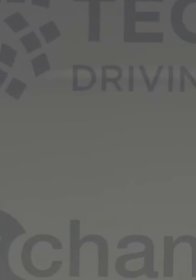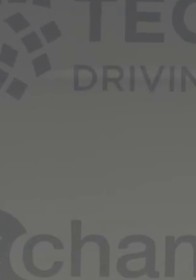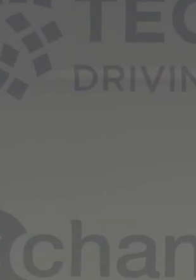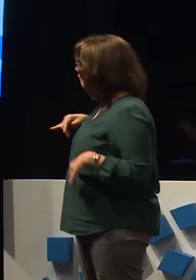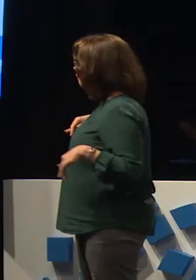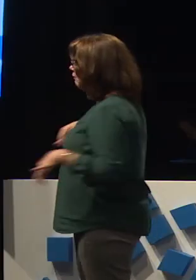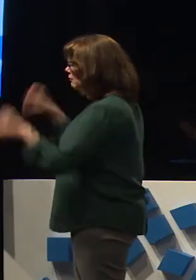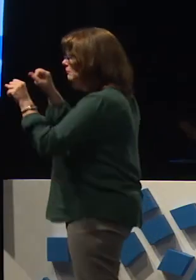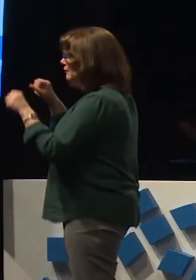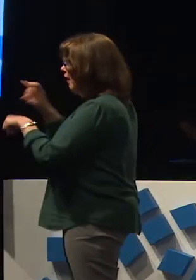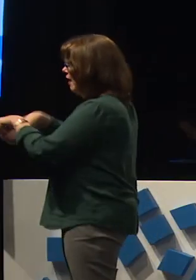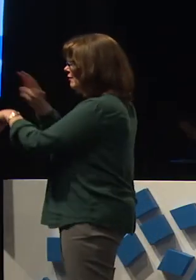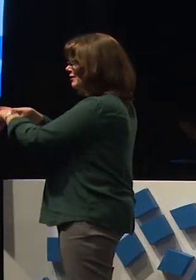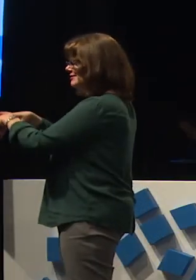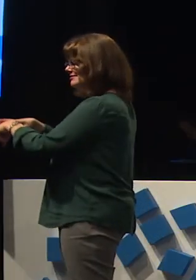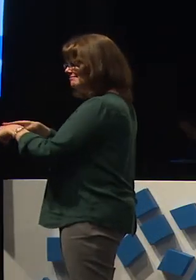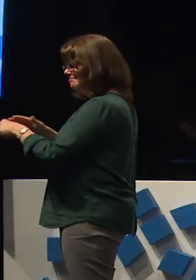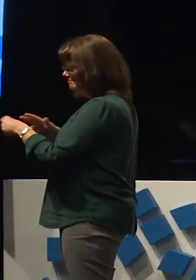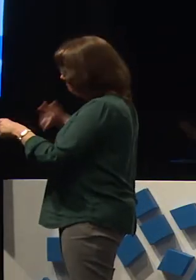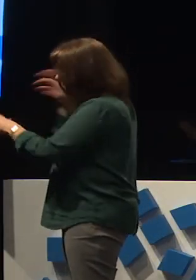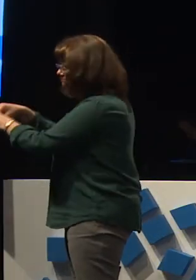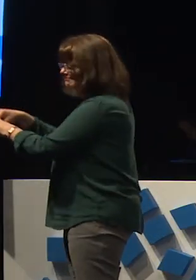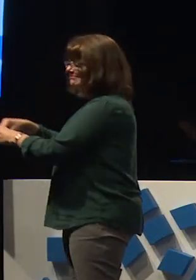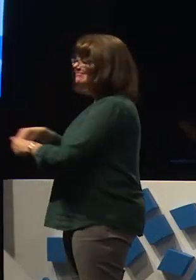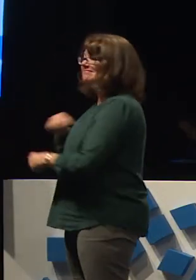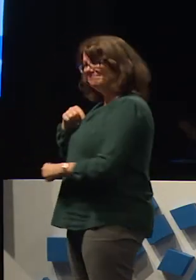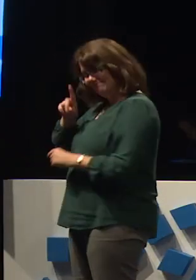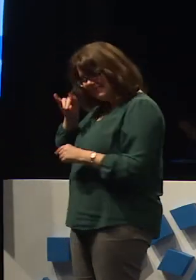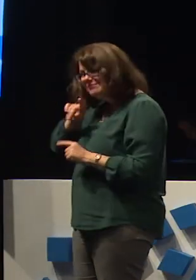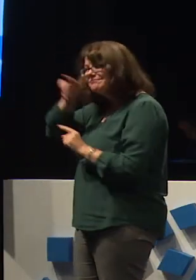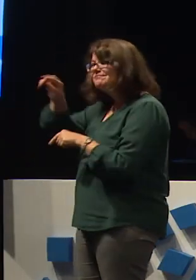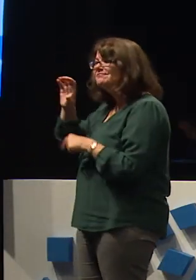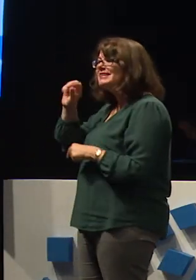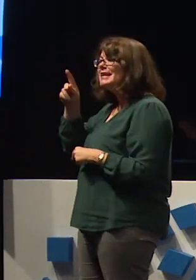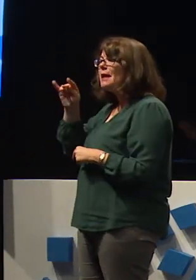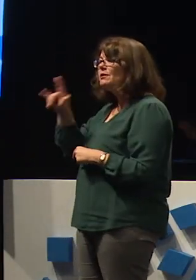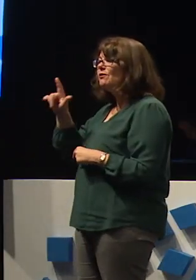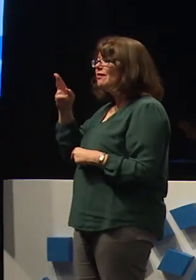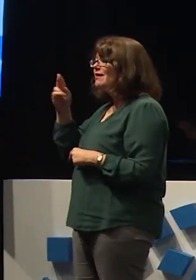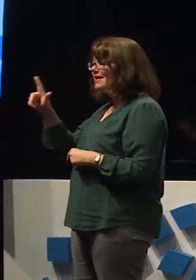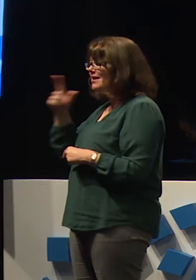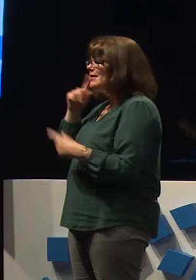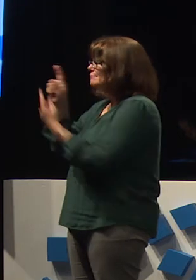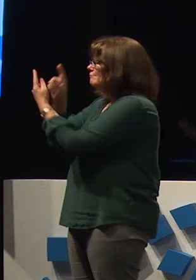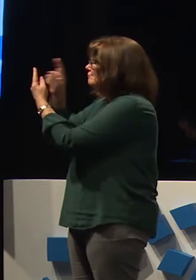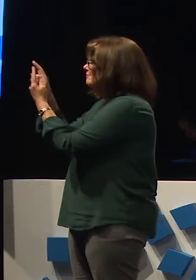course and so I went to Capitol Hill and I met with 15 different Congress members